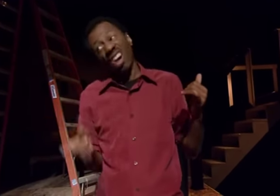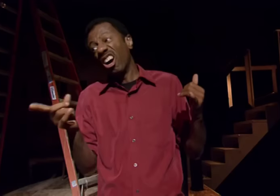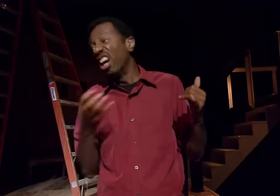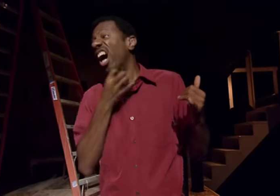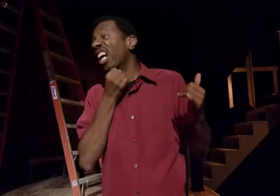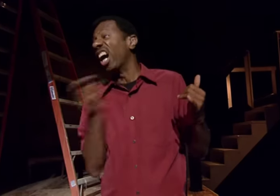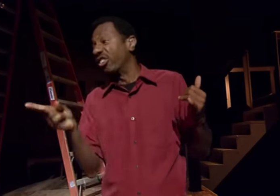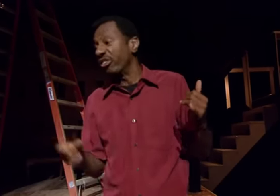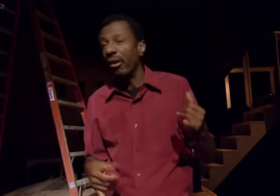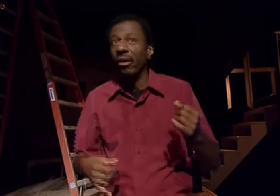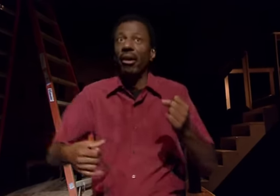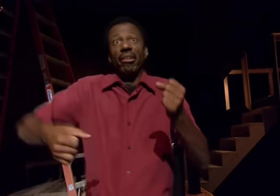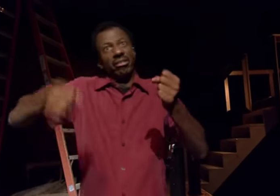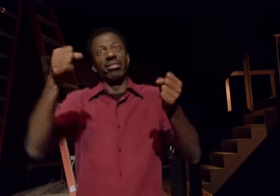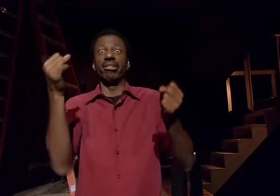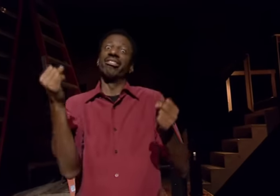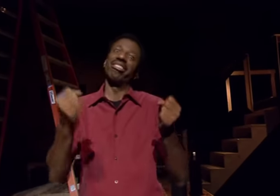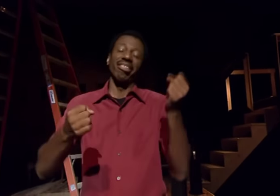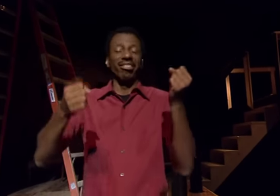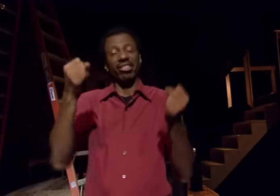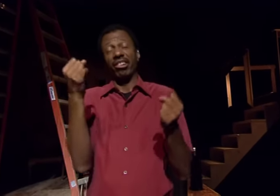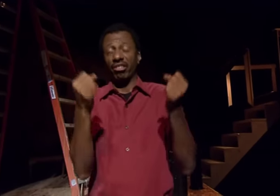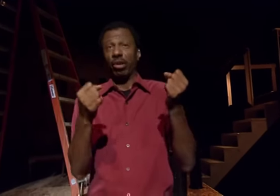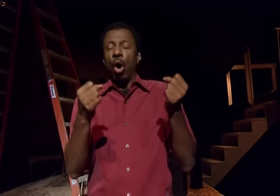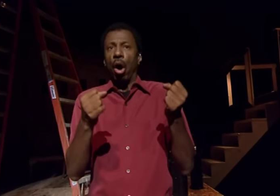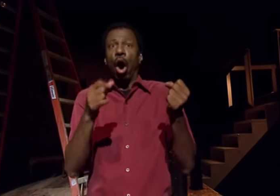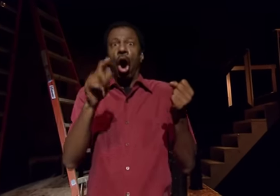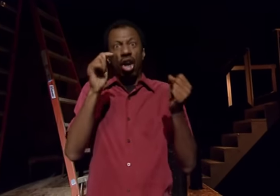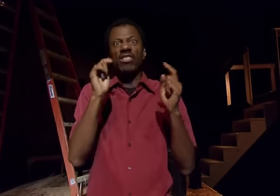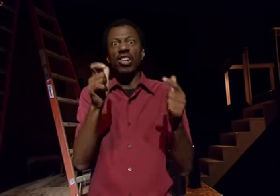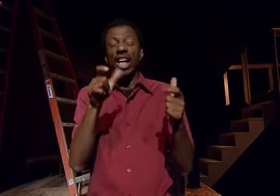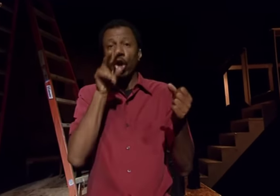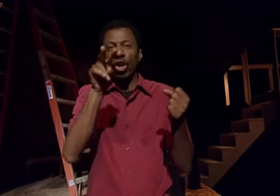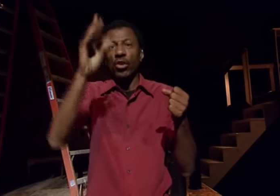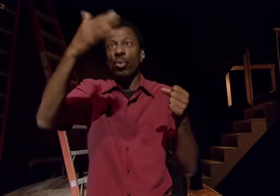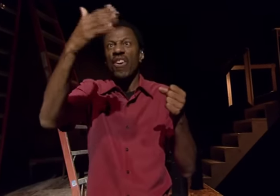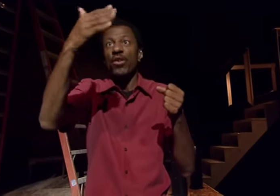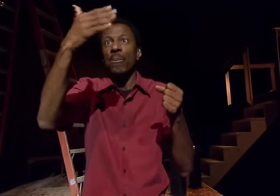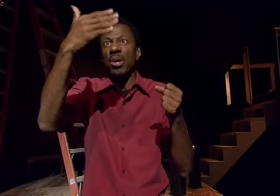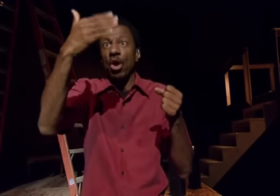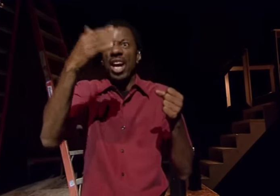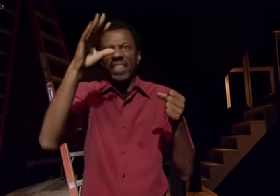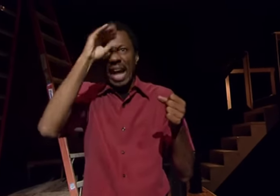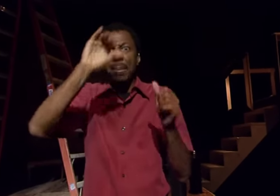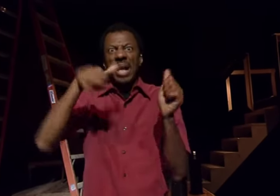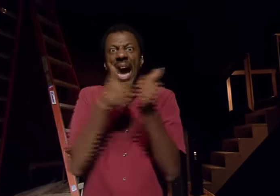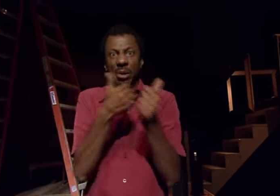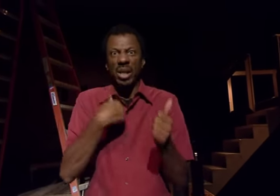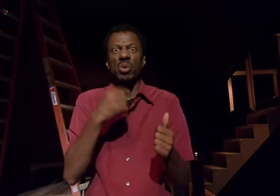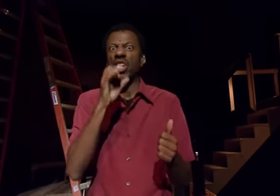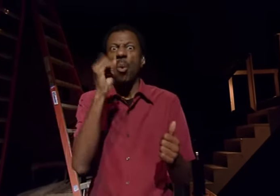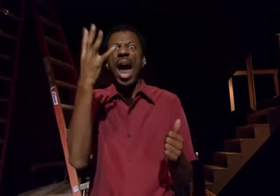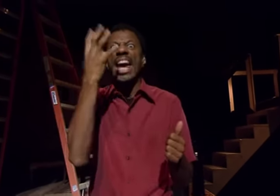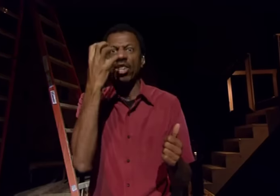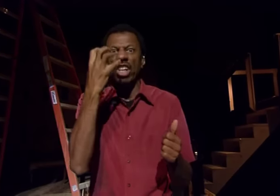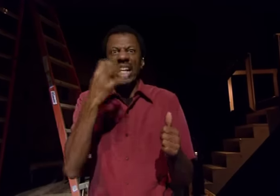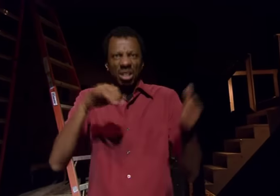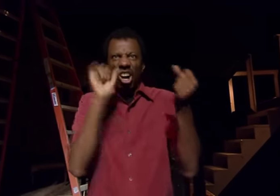"Uh-huh, I got you." (humming) All of a sudden I look through the rear view mirror and the guy behind me was so angry: